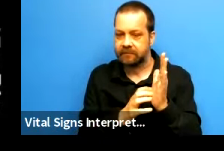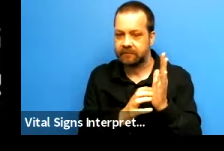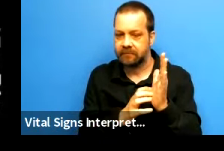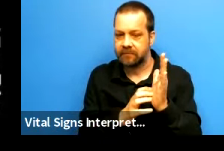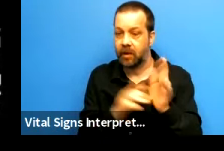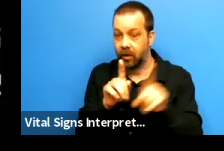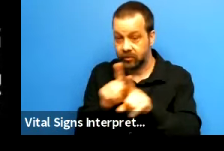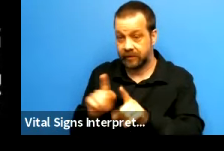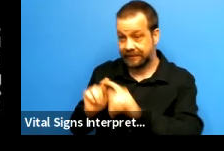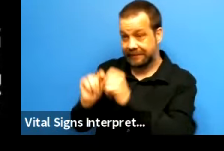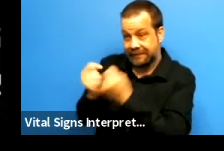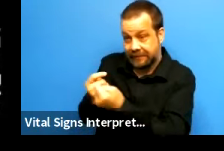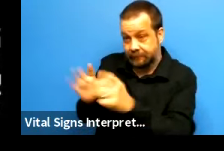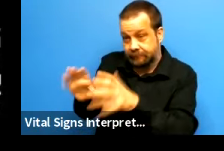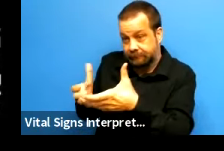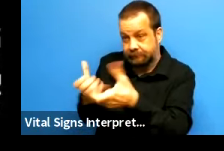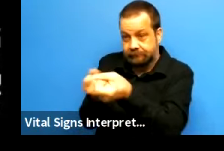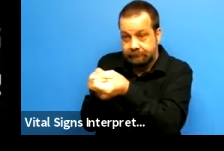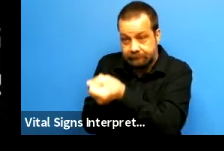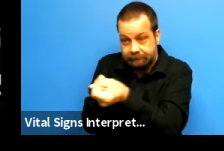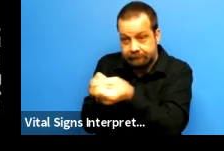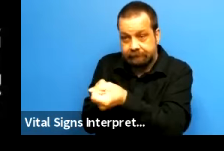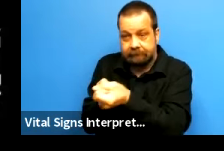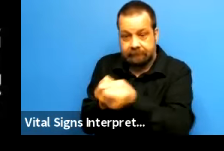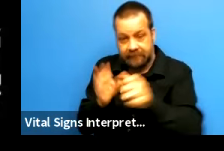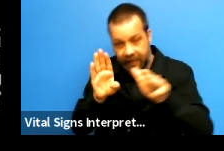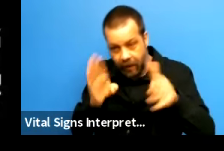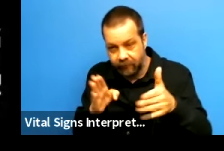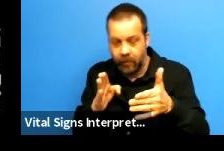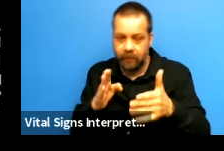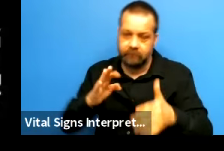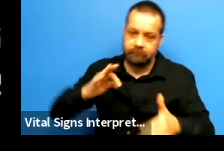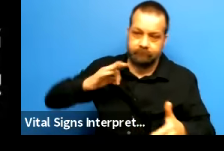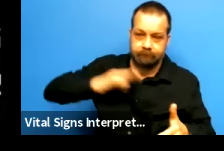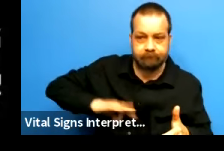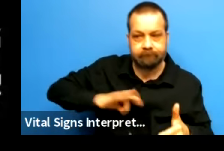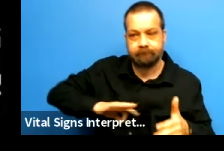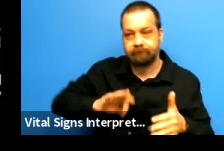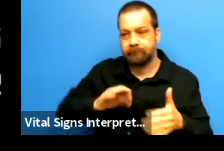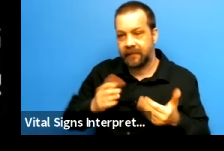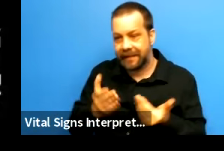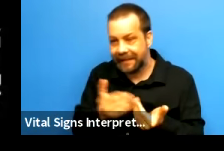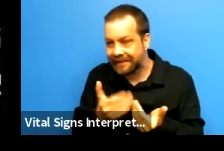on the whole thing when it comes to utility, ease of use and high quality.